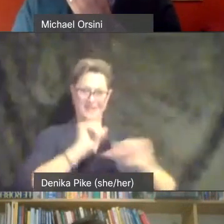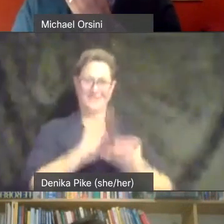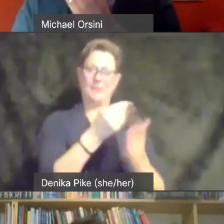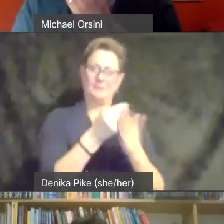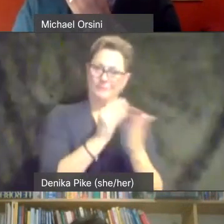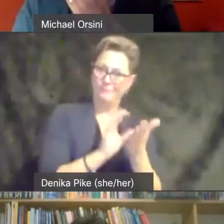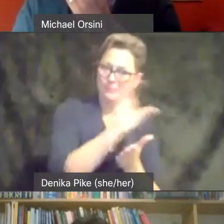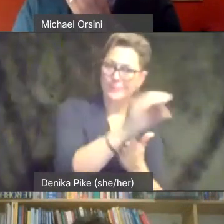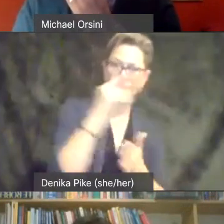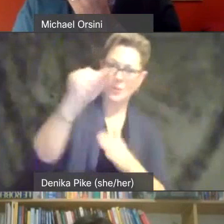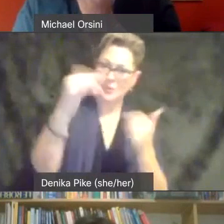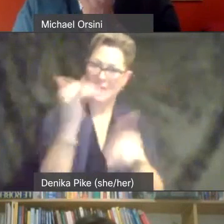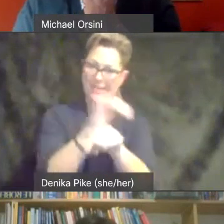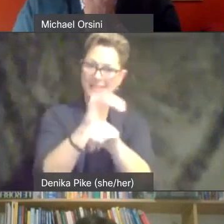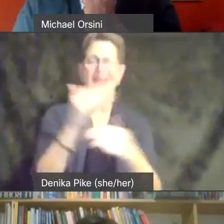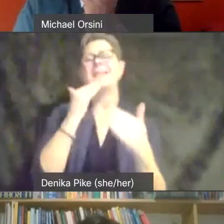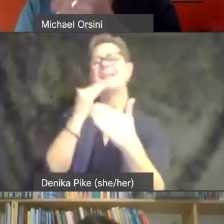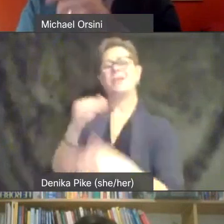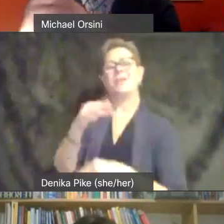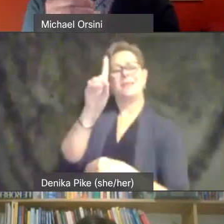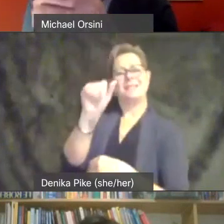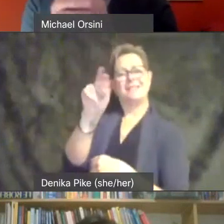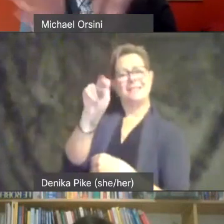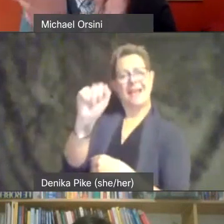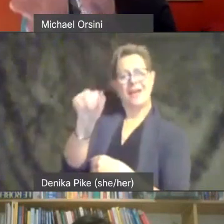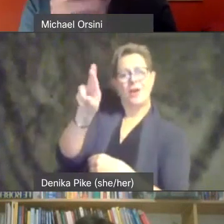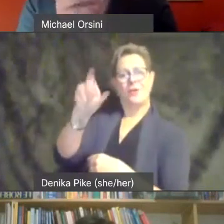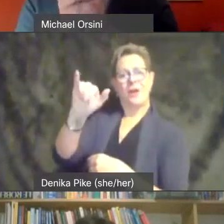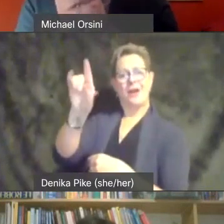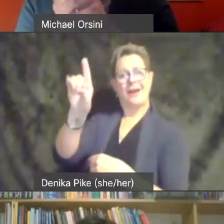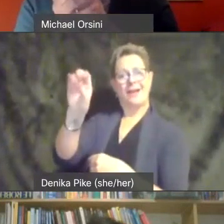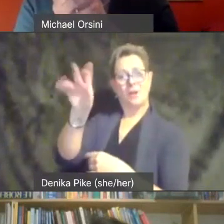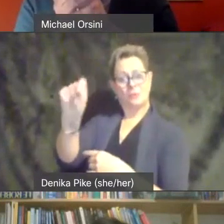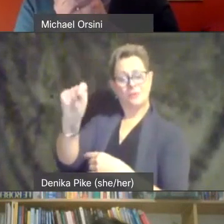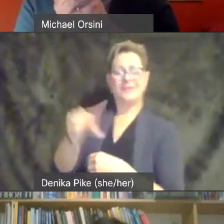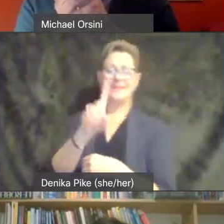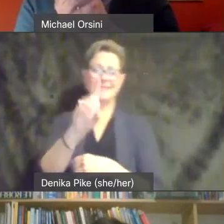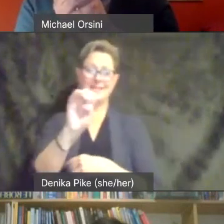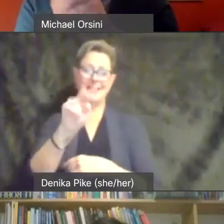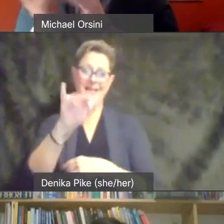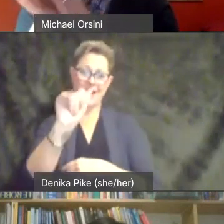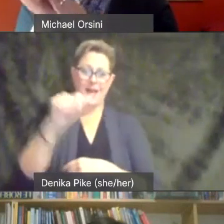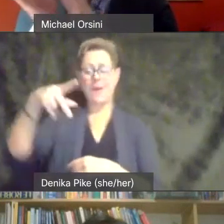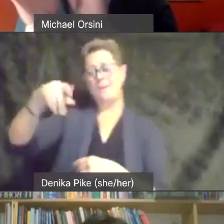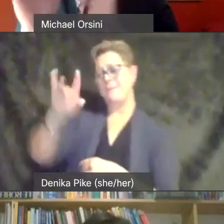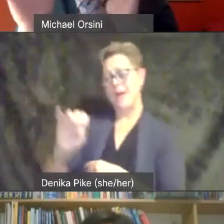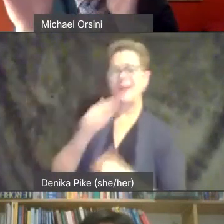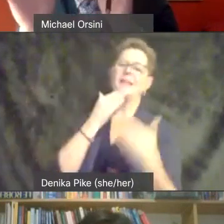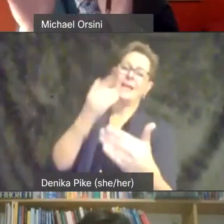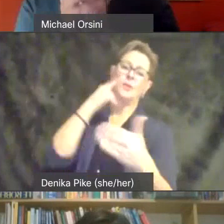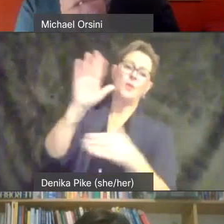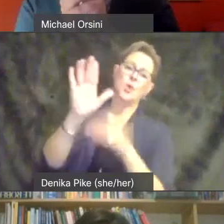And finally, Dana Rideout and Denika Pike. Thank you for your work interpreting this event. We really appreciate it.